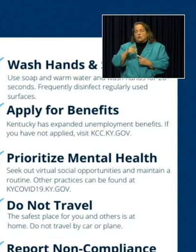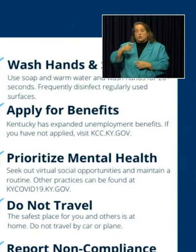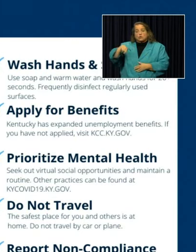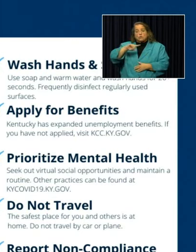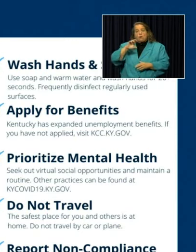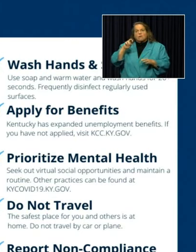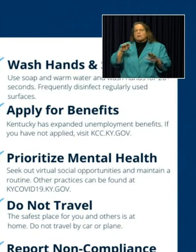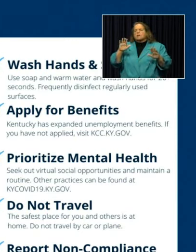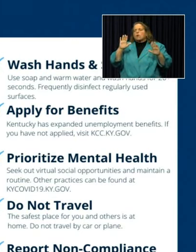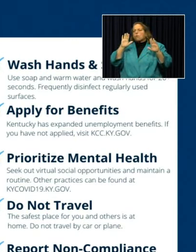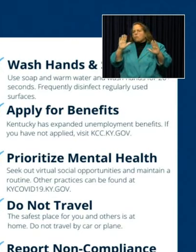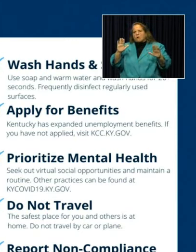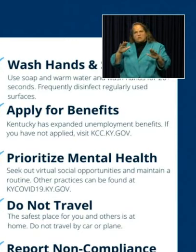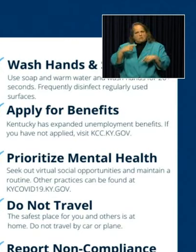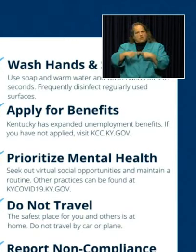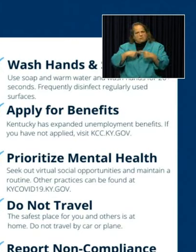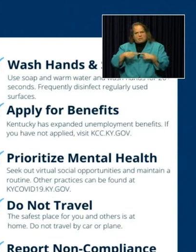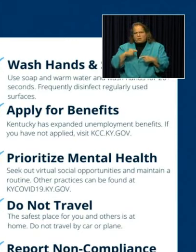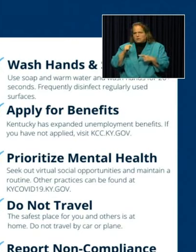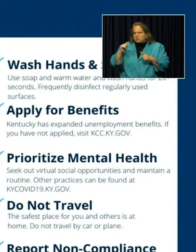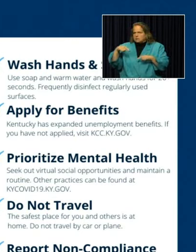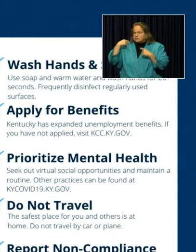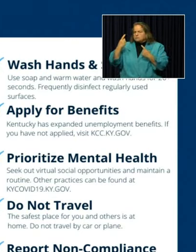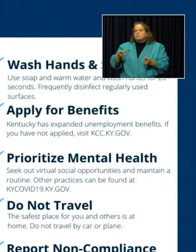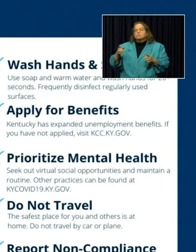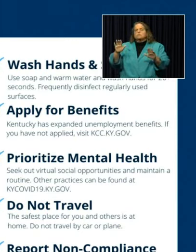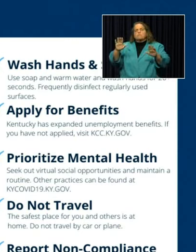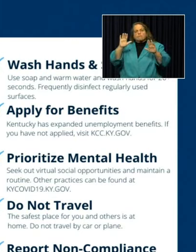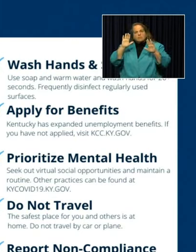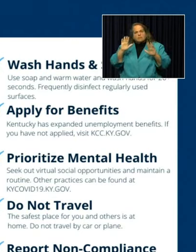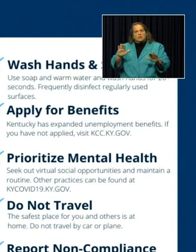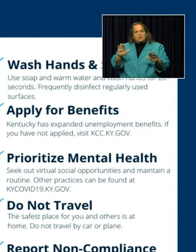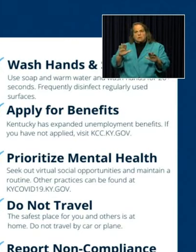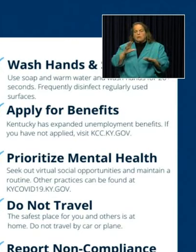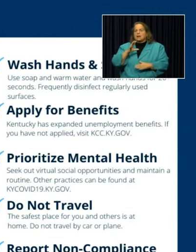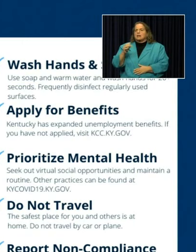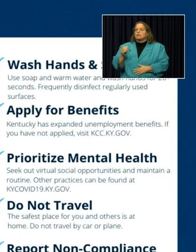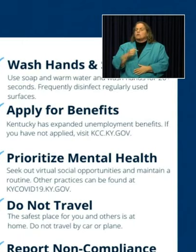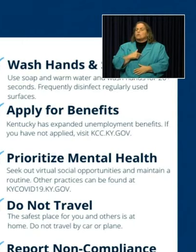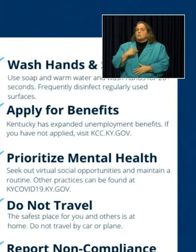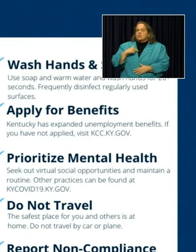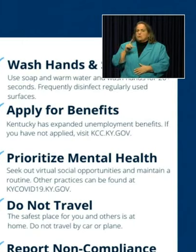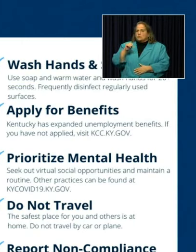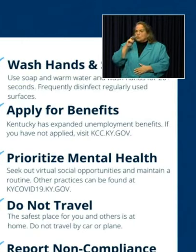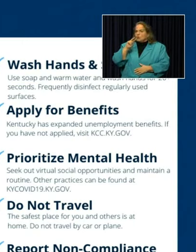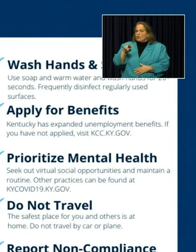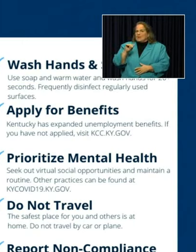STORE, WHEN YOU'RE JOGGING OR EXERCISE EXERCISING. LET'S GO TO WASH YOUR HANDS.